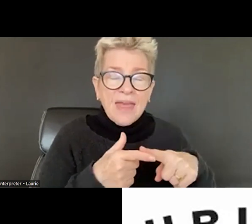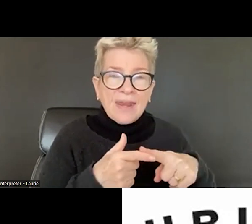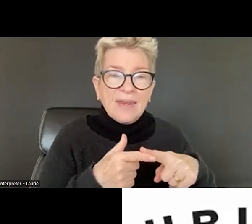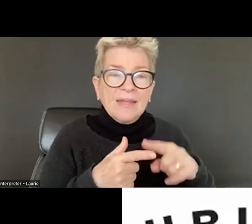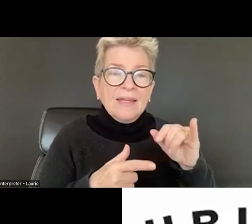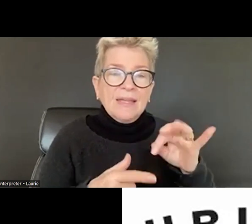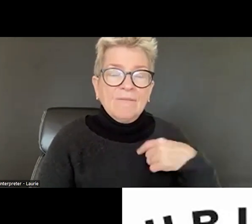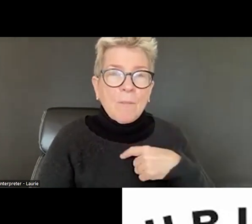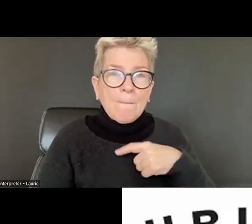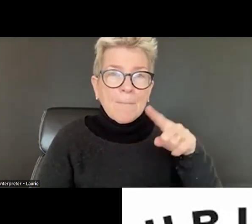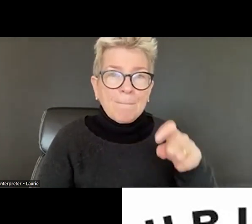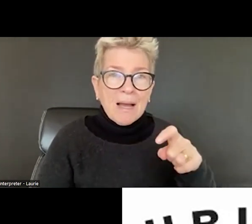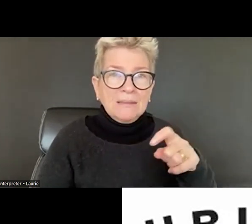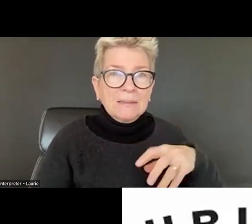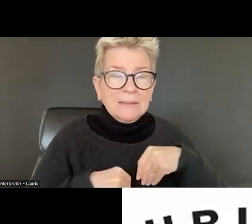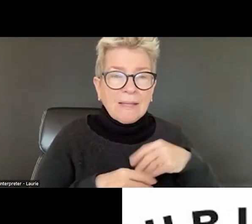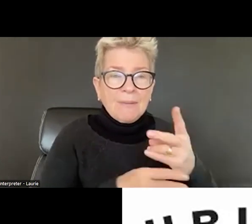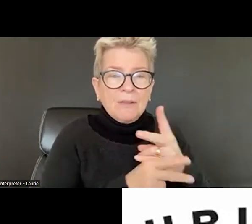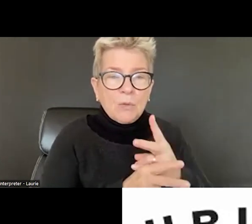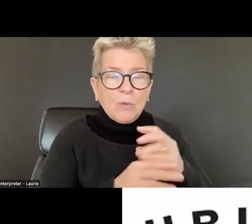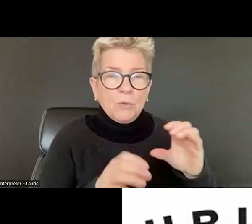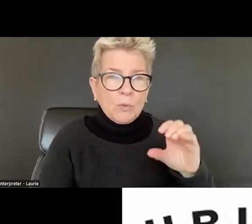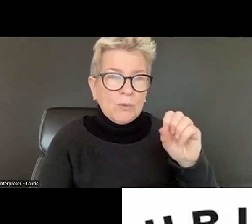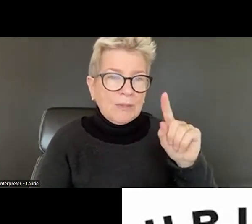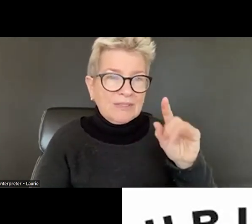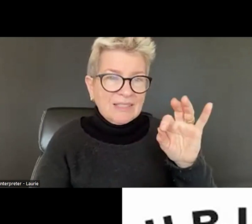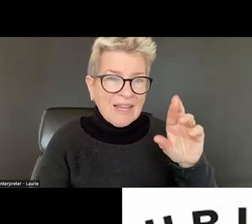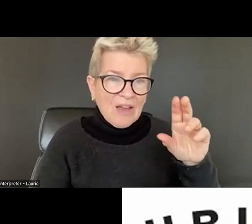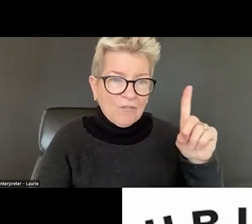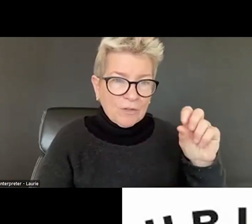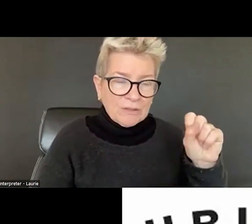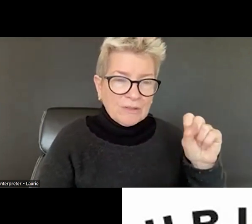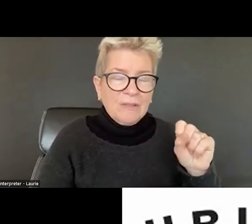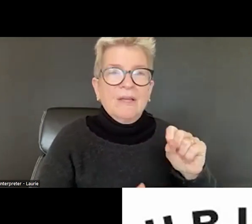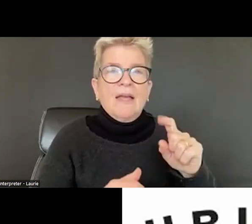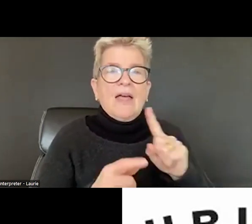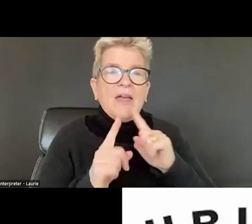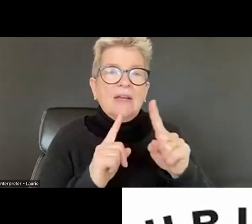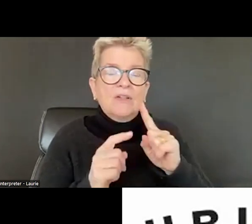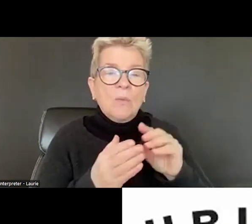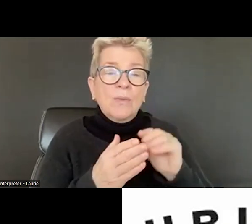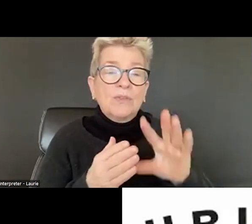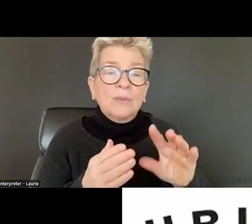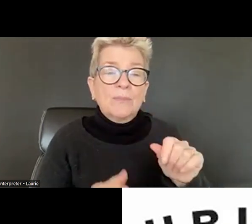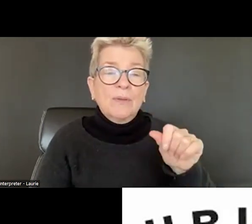must take loans do the staffords right and then I talk would talk to the students about other other